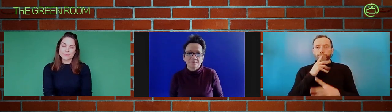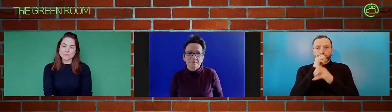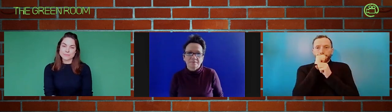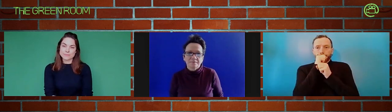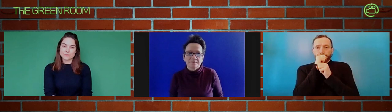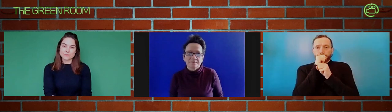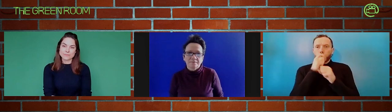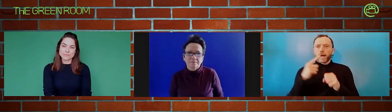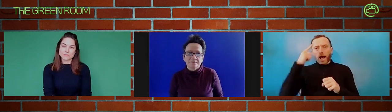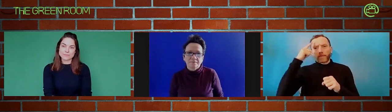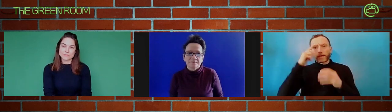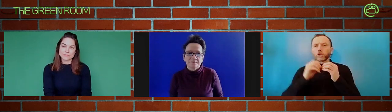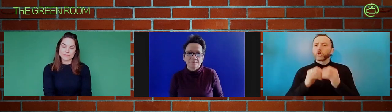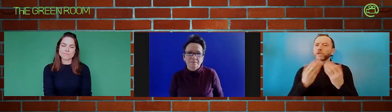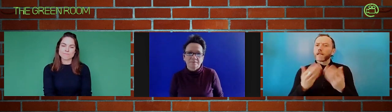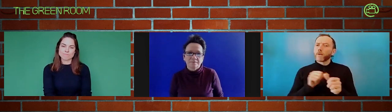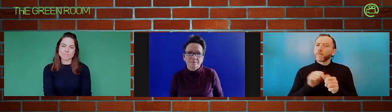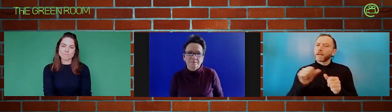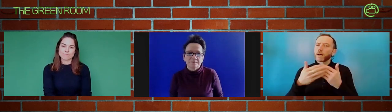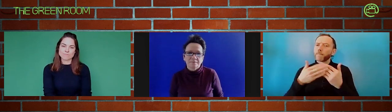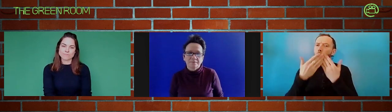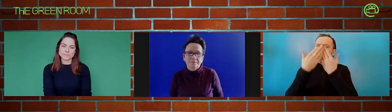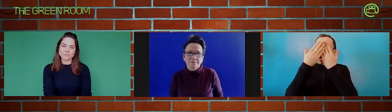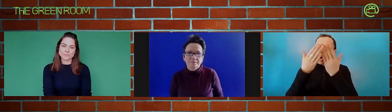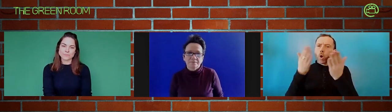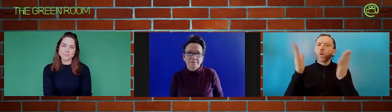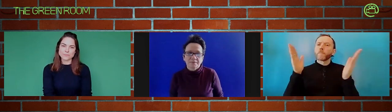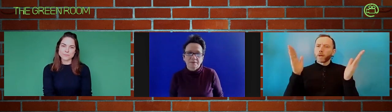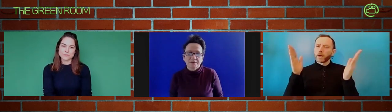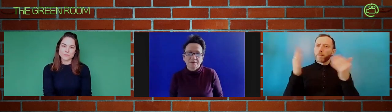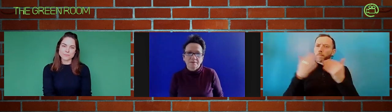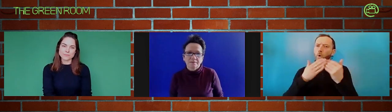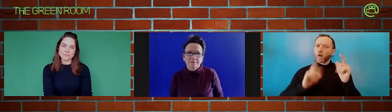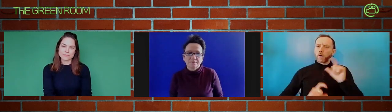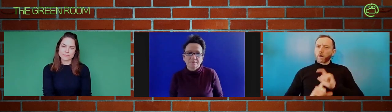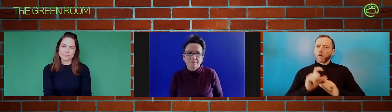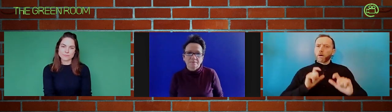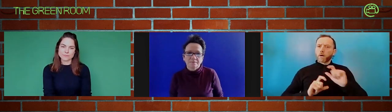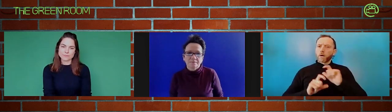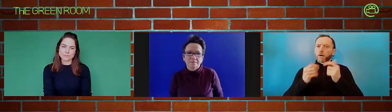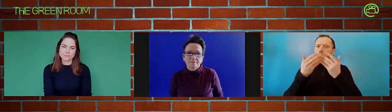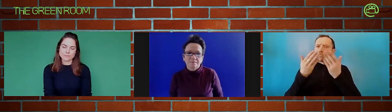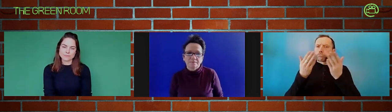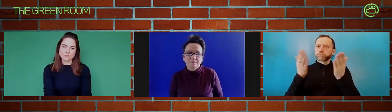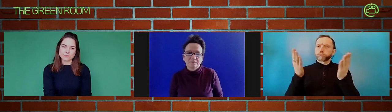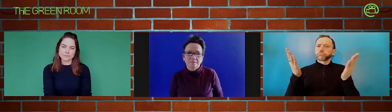in many instances. They're much more open and forthright in